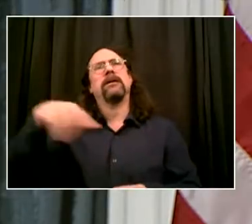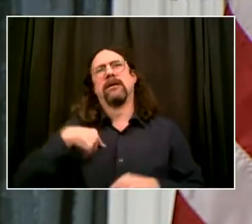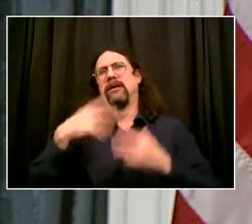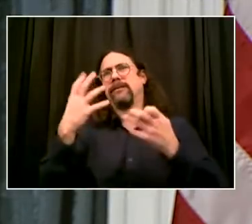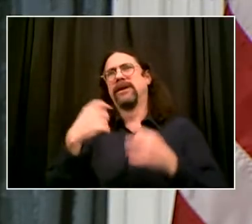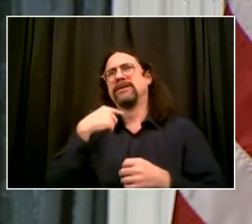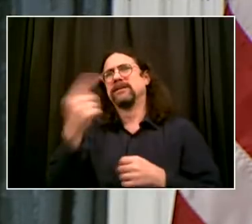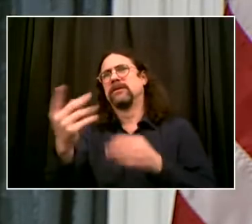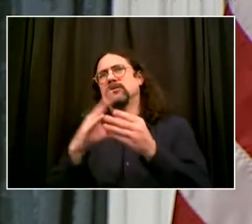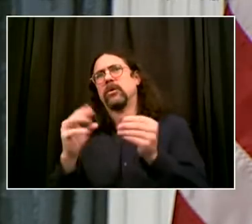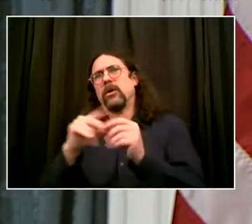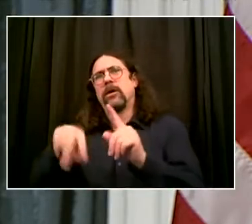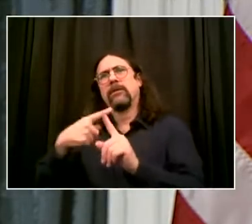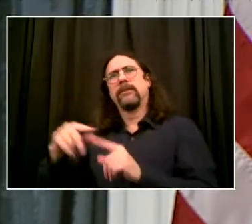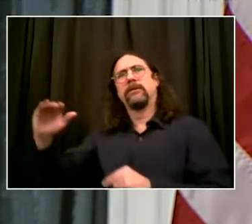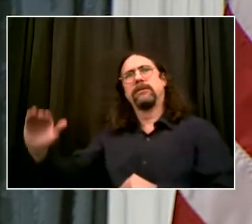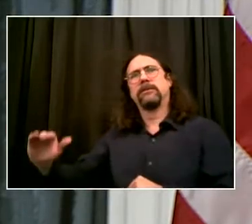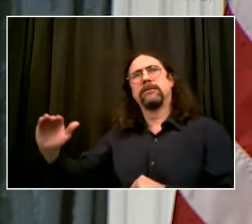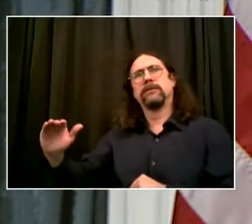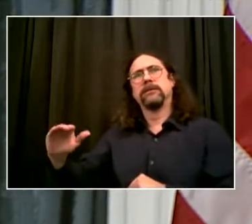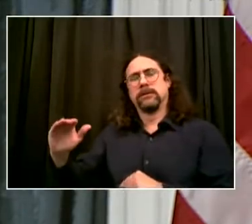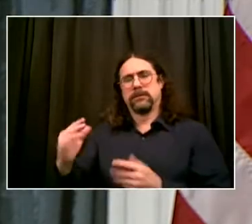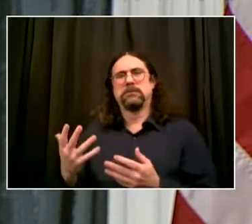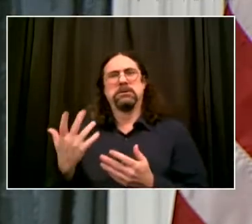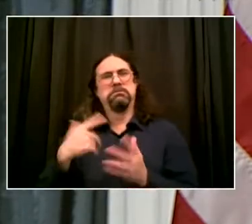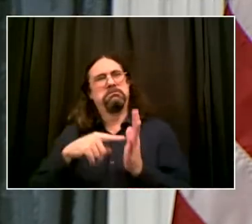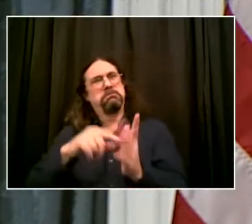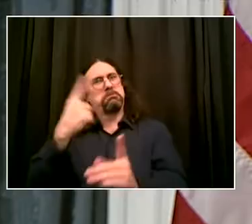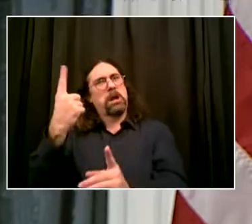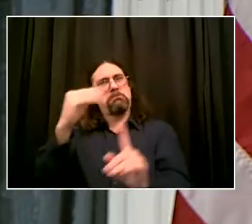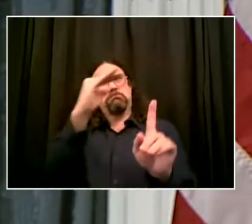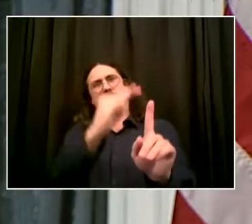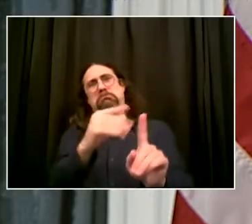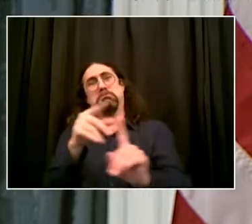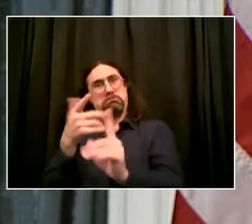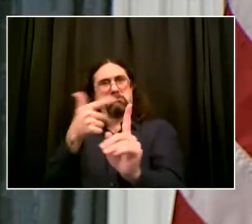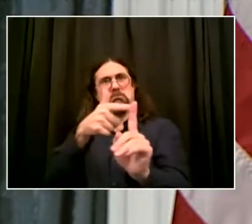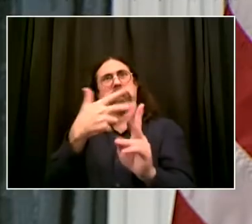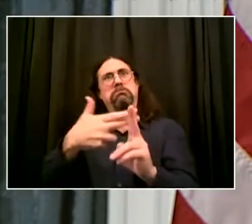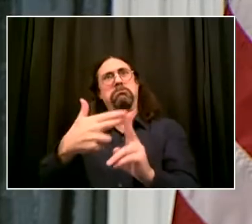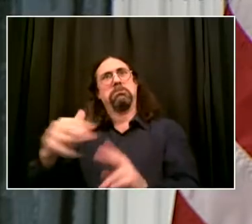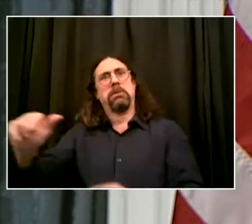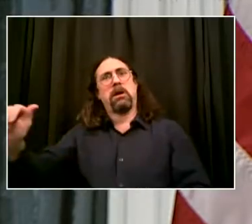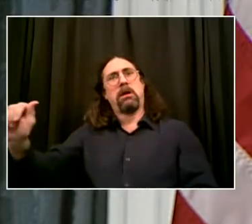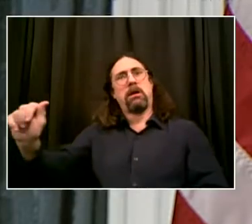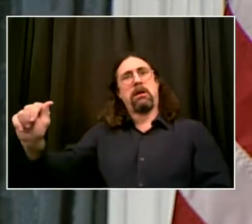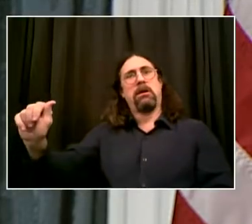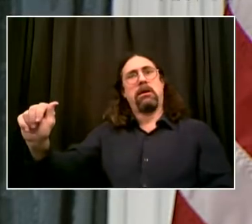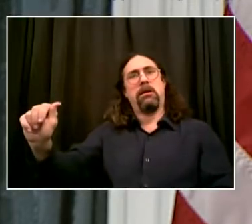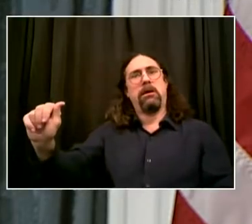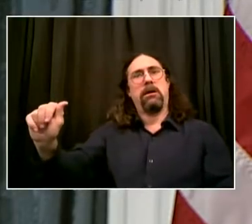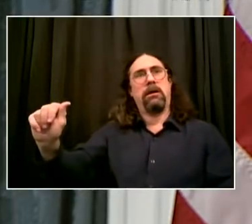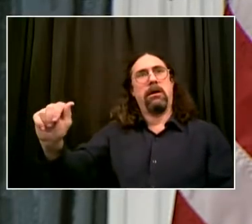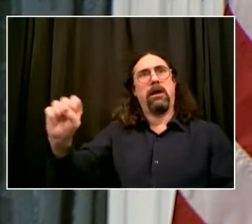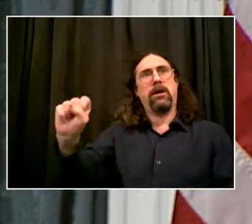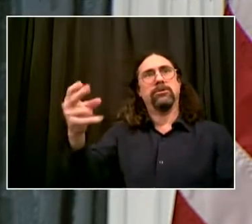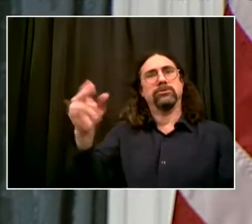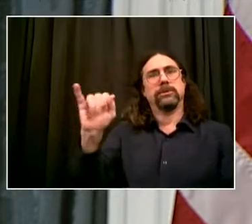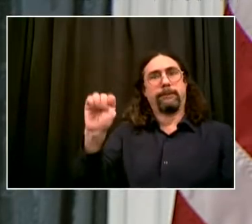INDIVIDUAL'S STORY, ANOTHER CHILD LITERALLY DISAPPEARED FROM M THE DEPARTMENT OF EDUCATION WE